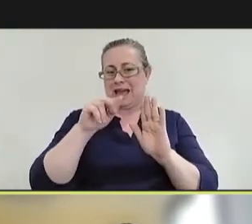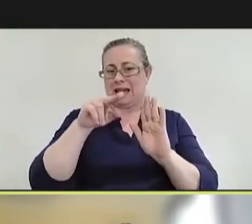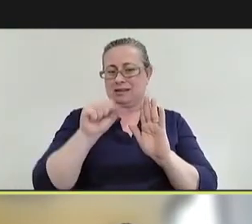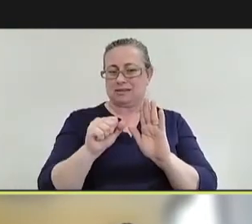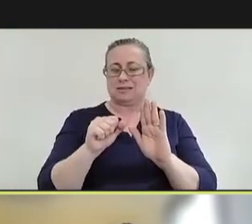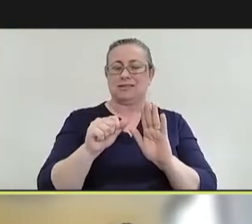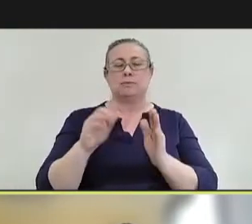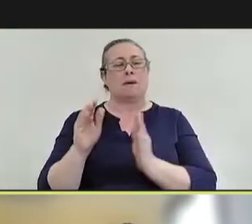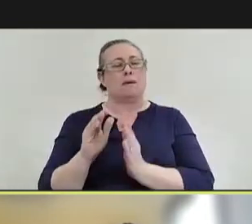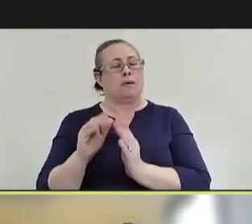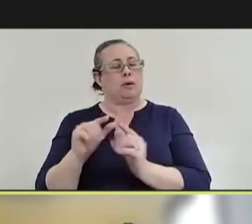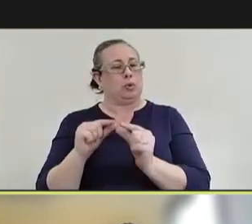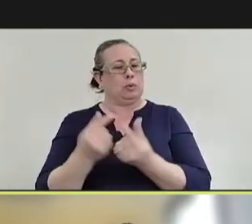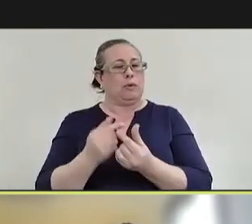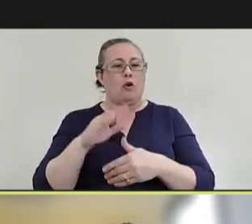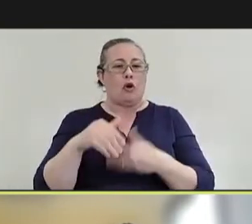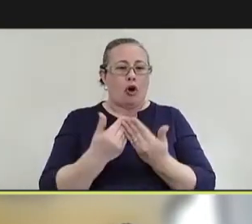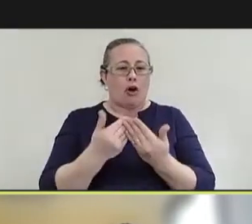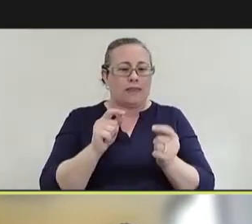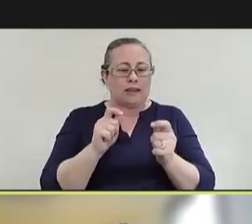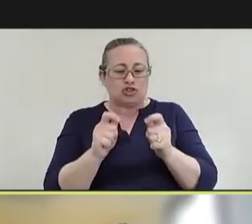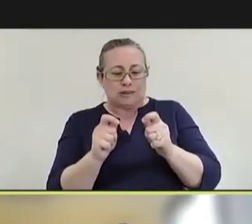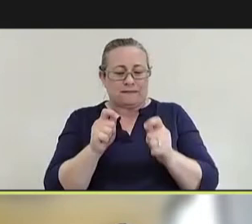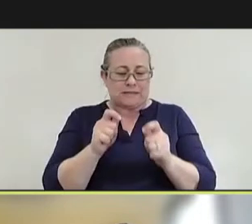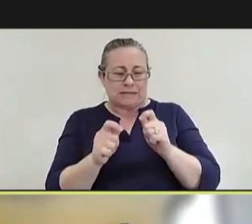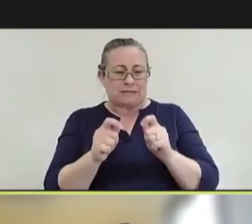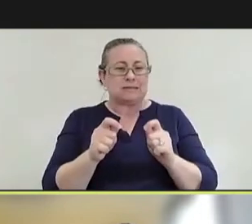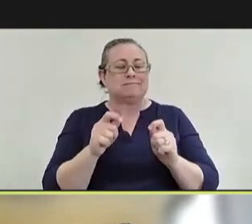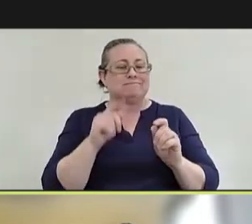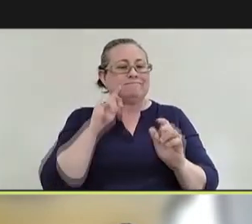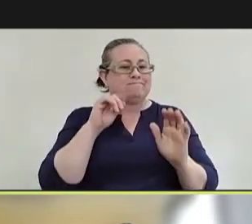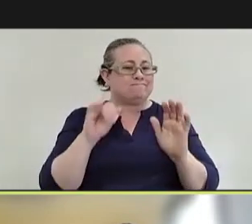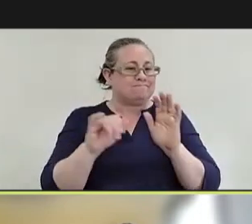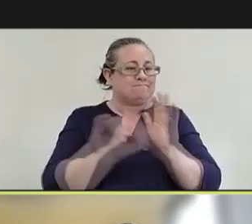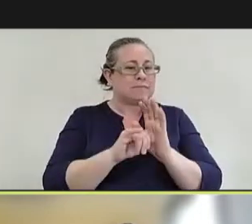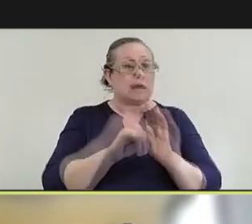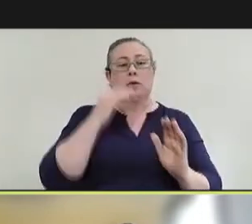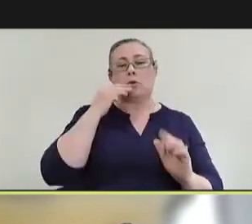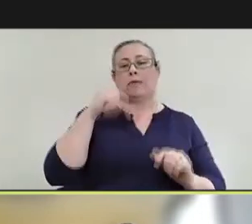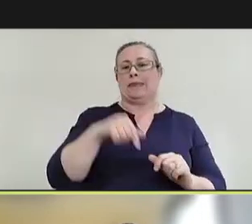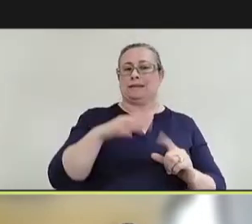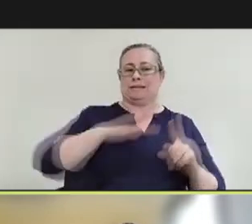So all these shifts you see, and I know that in this setting, it seems like rural is better than